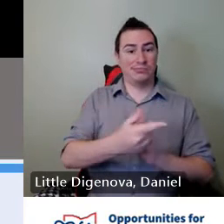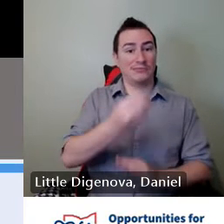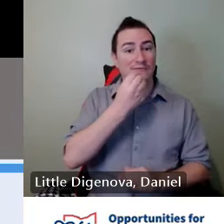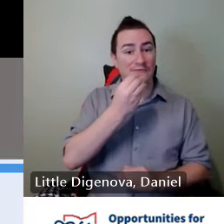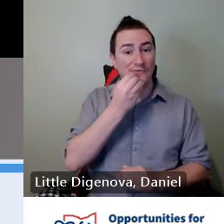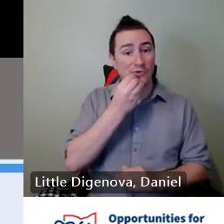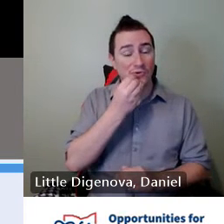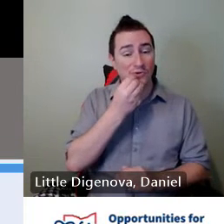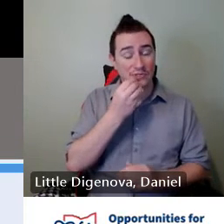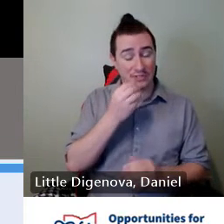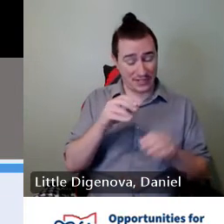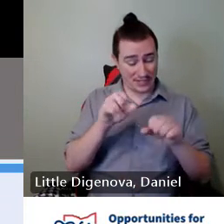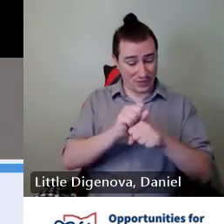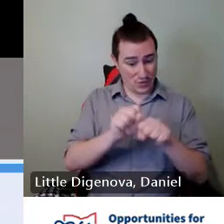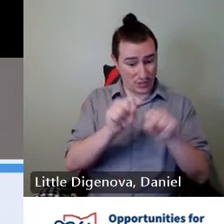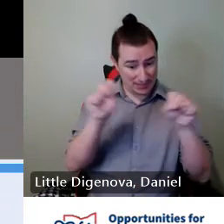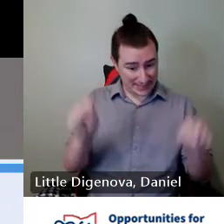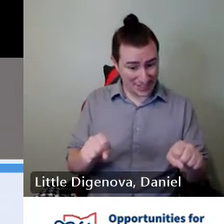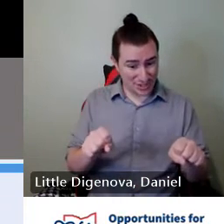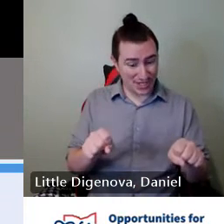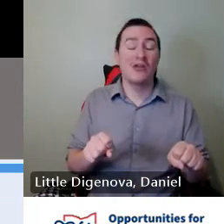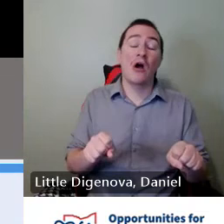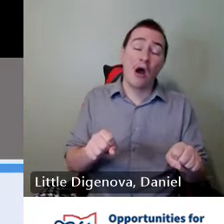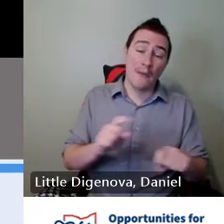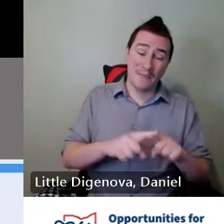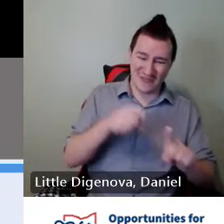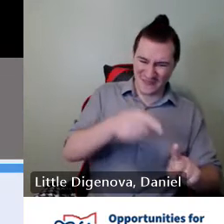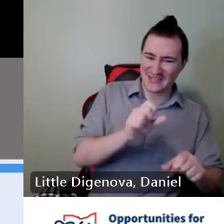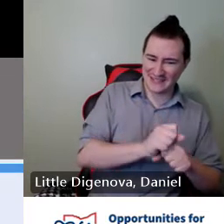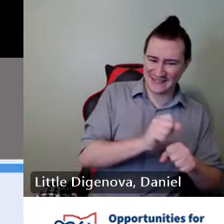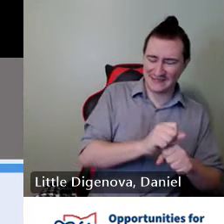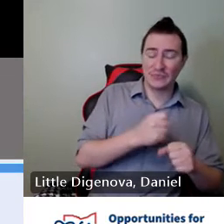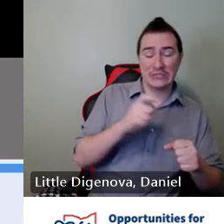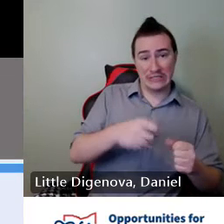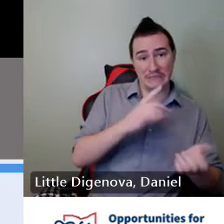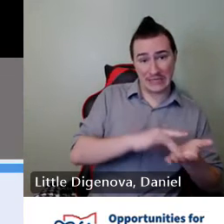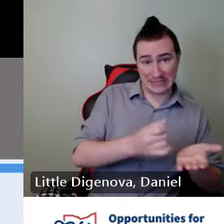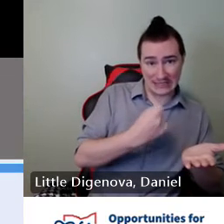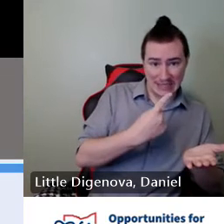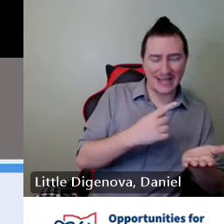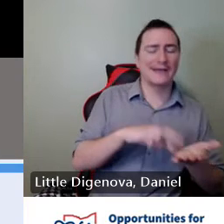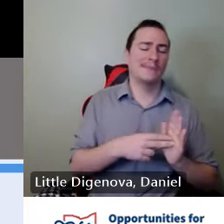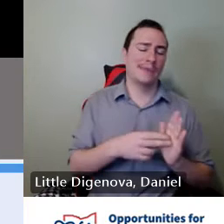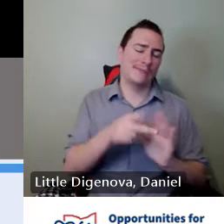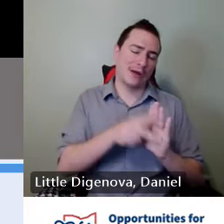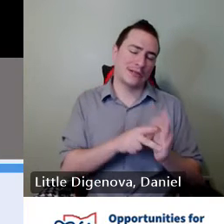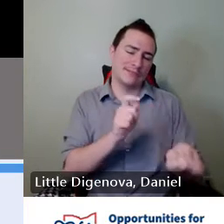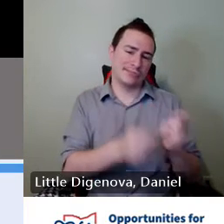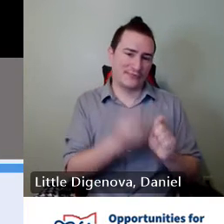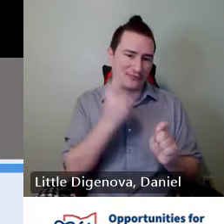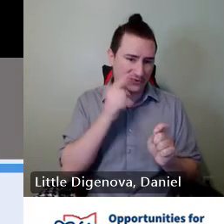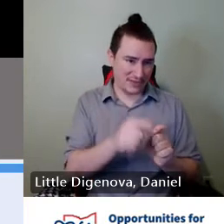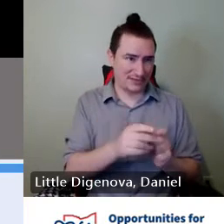so the employee can take medication as needed. Shelly: And Julia, the employer may also consider providing a flexible